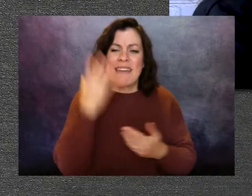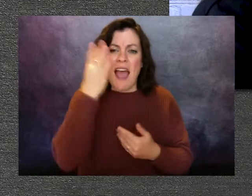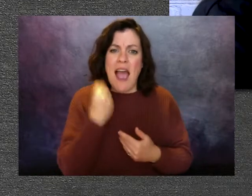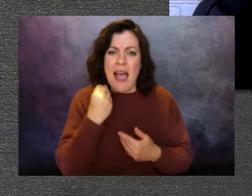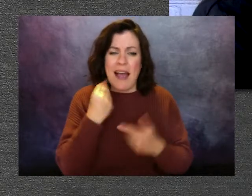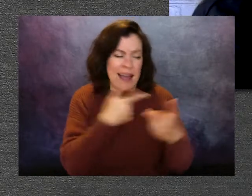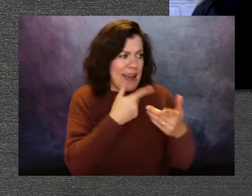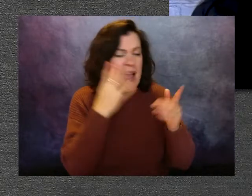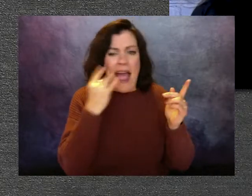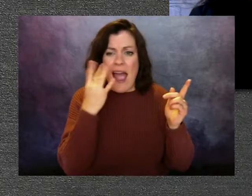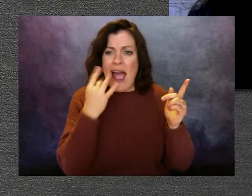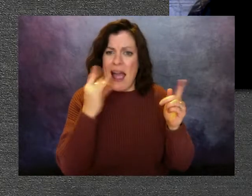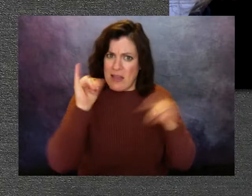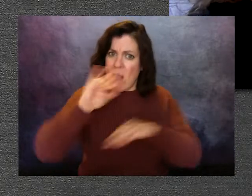She needed some extra care.